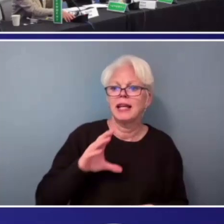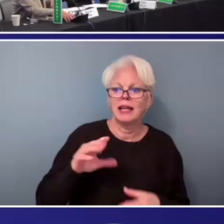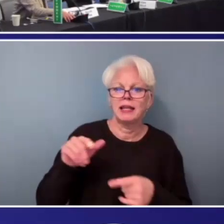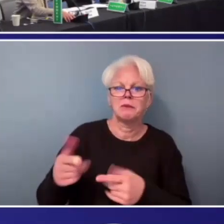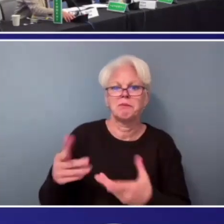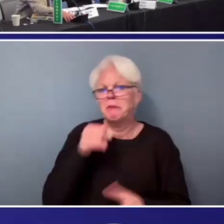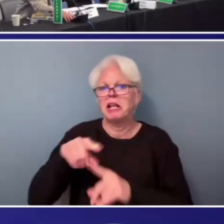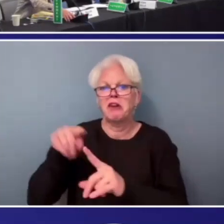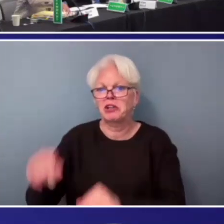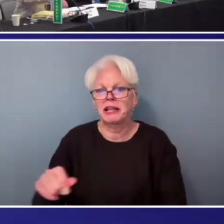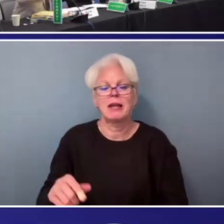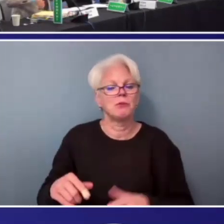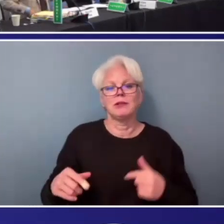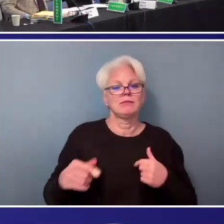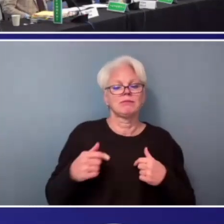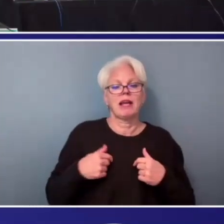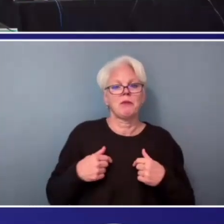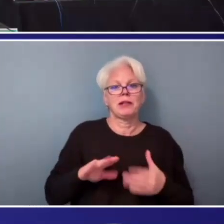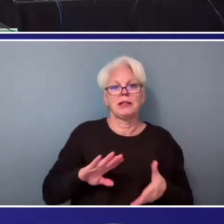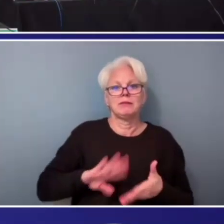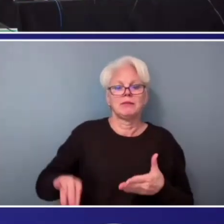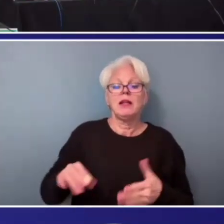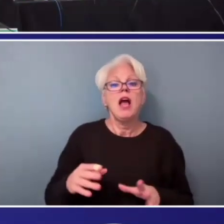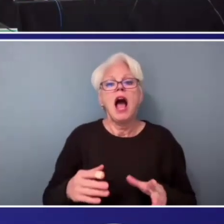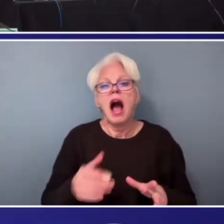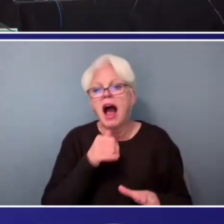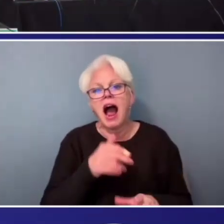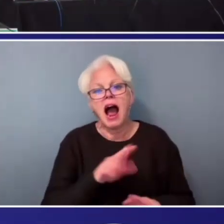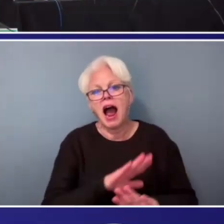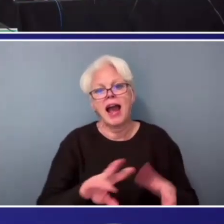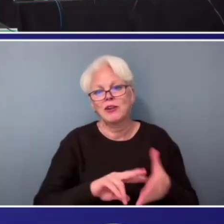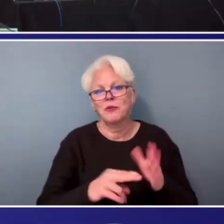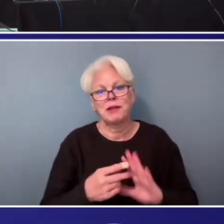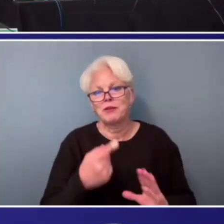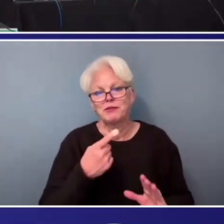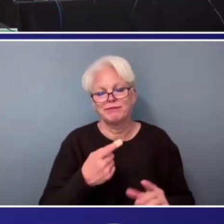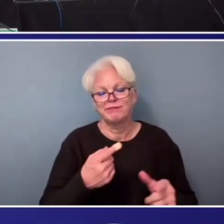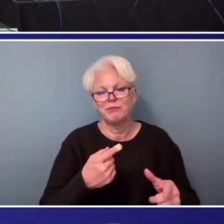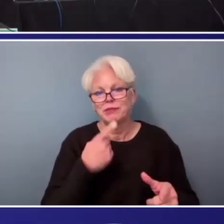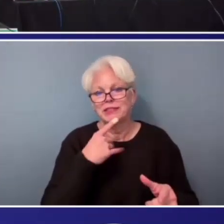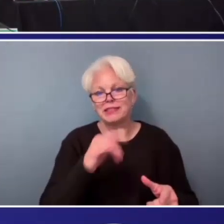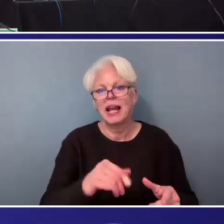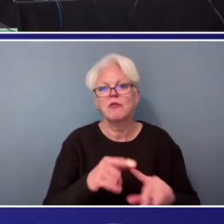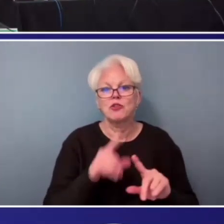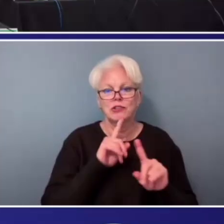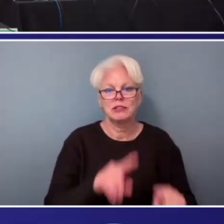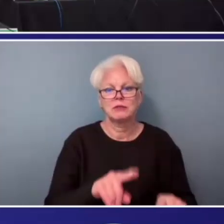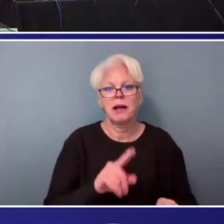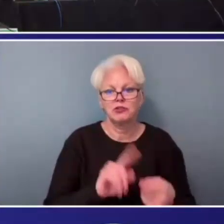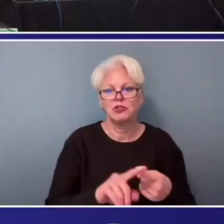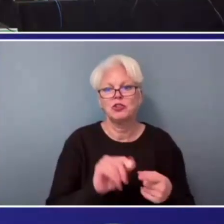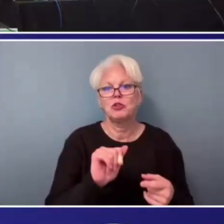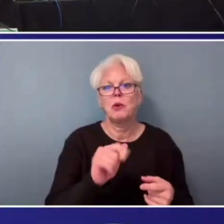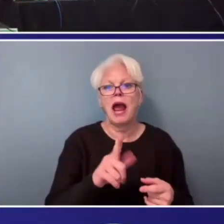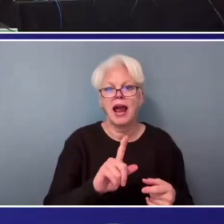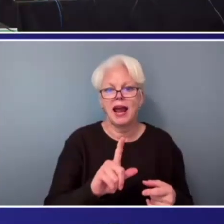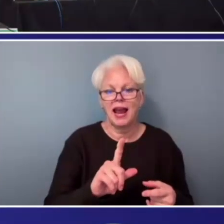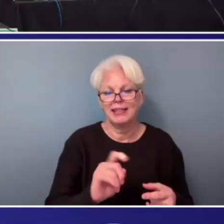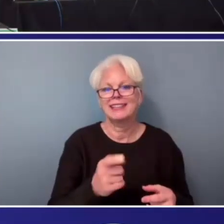Yeah. I don't think we meant to assert that they aren't reliable. I was just responding to Alex's assertion or statement there about CIPs and how